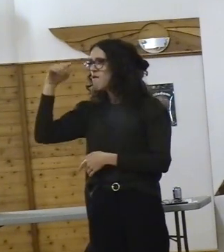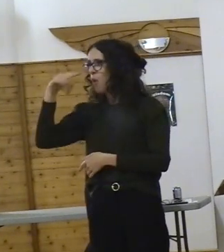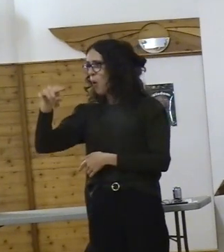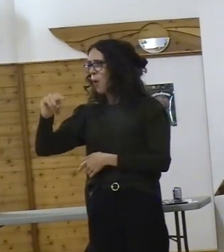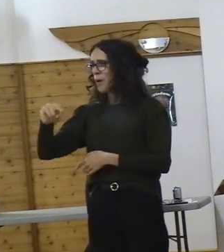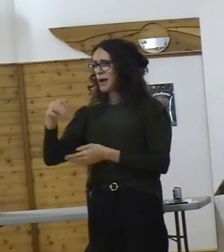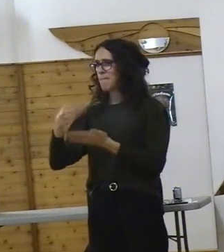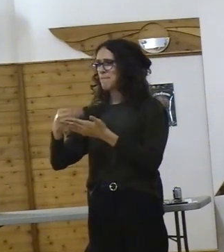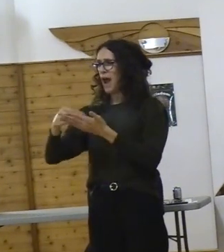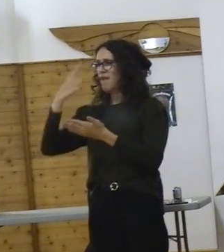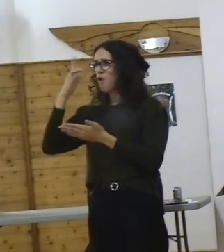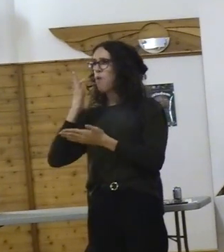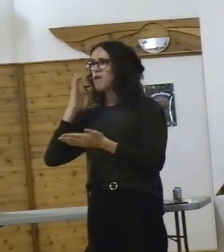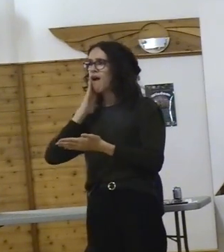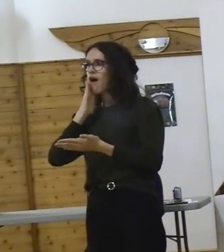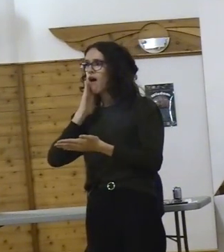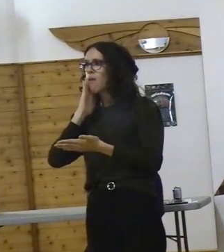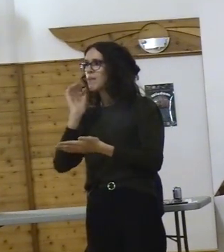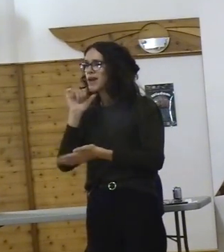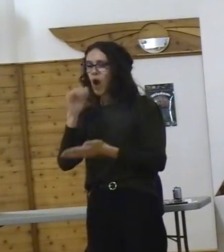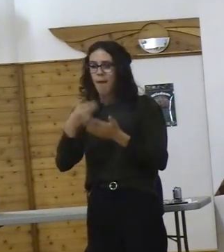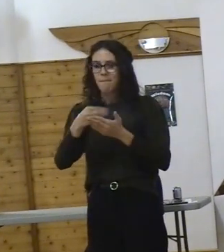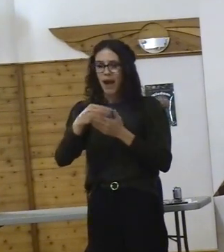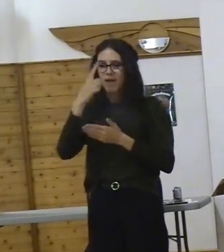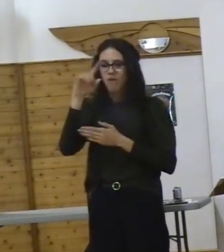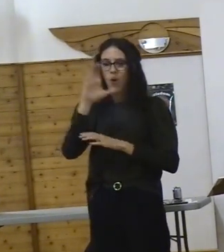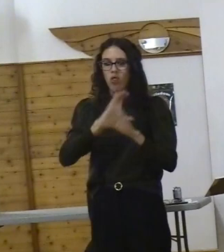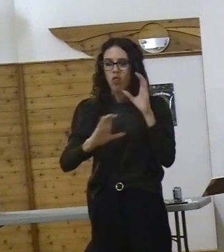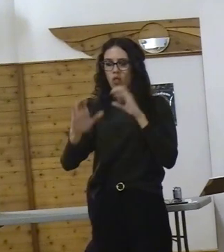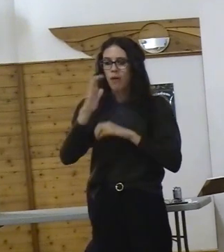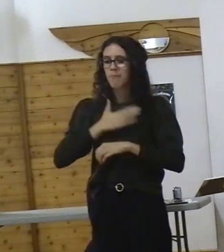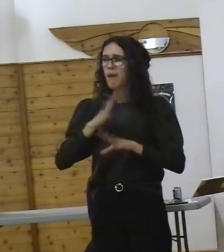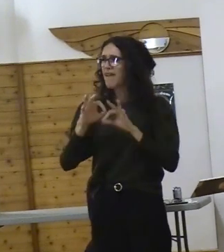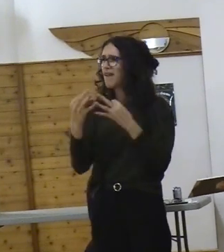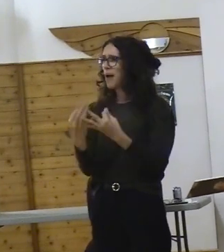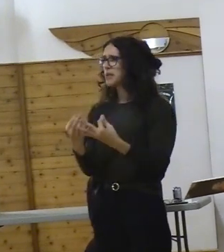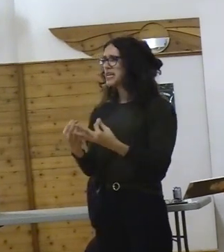When they offer.